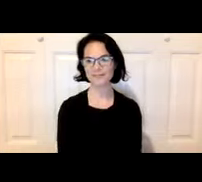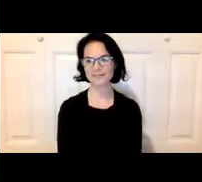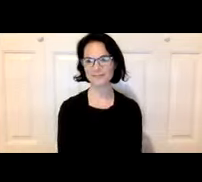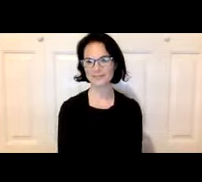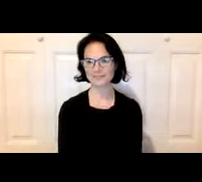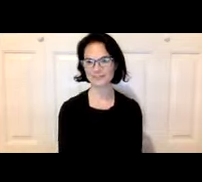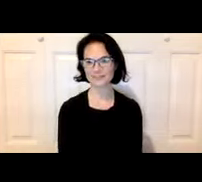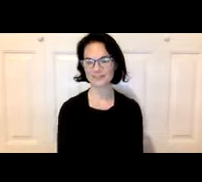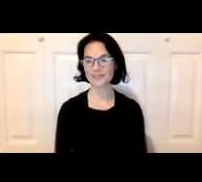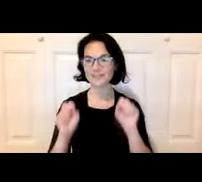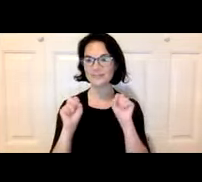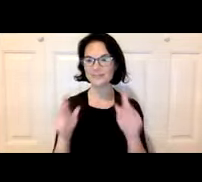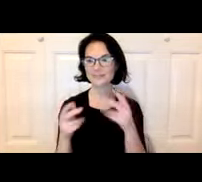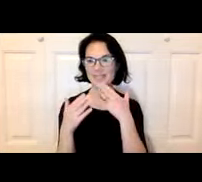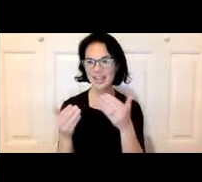OK, thank you.